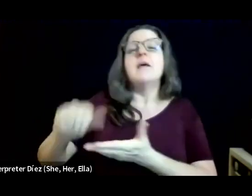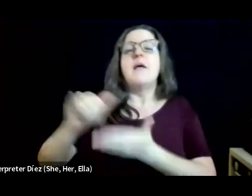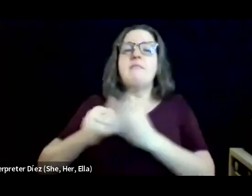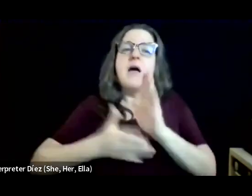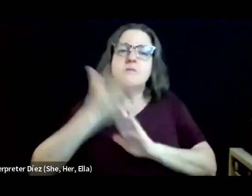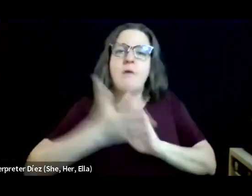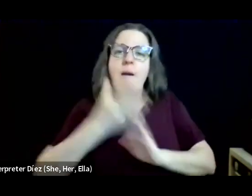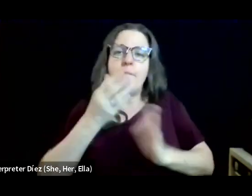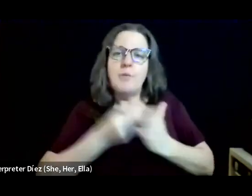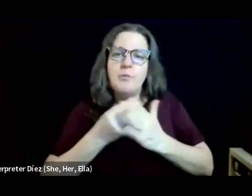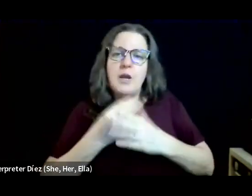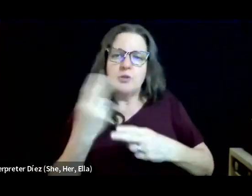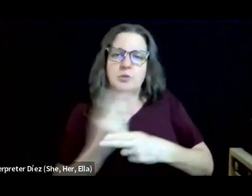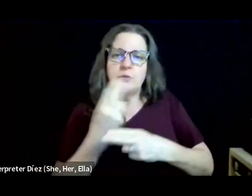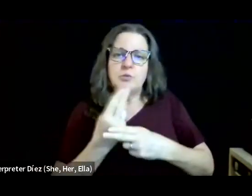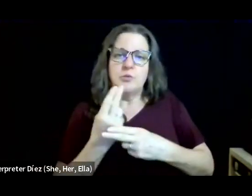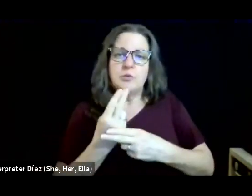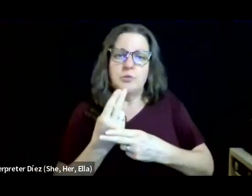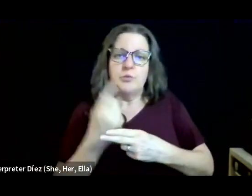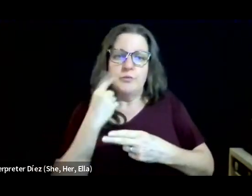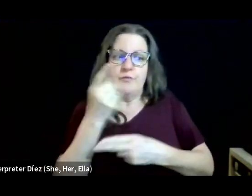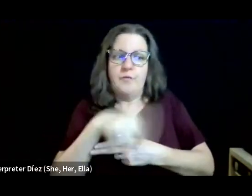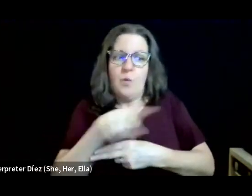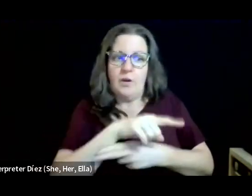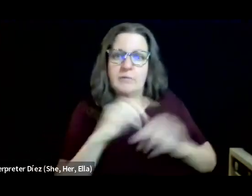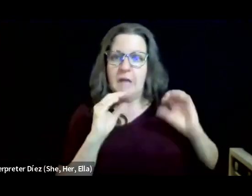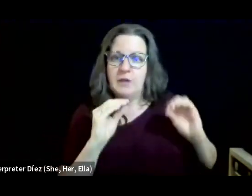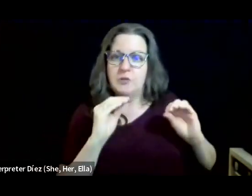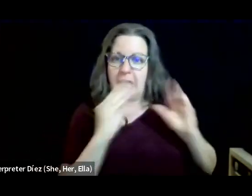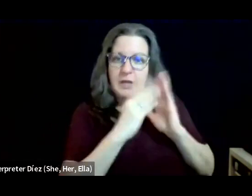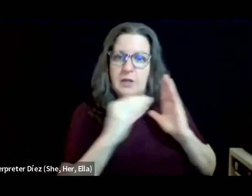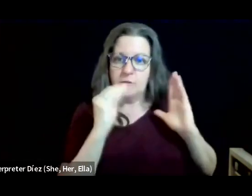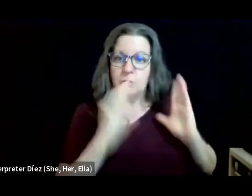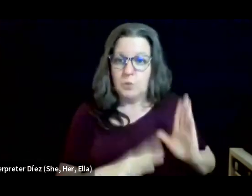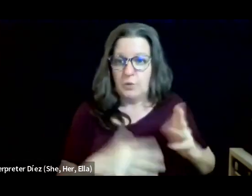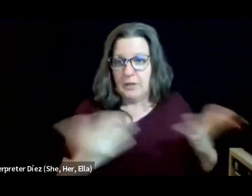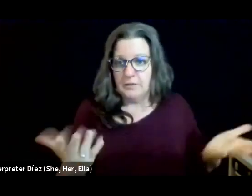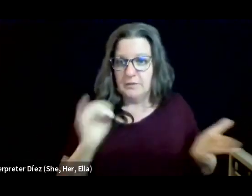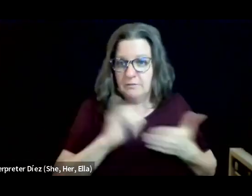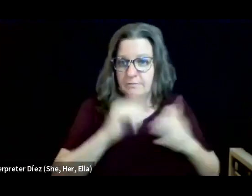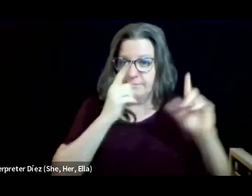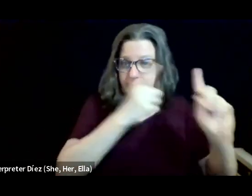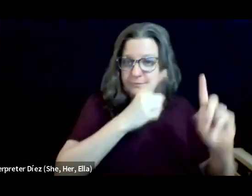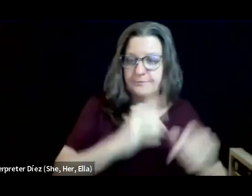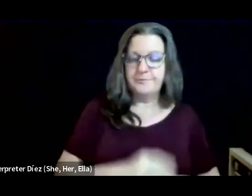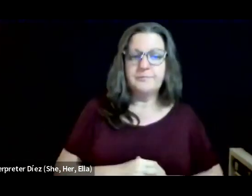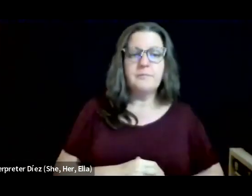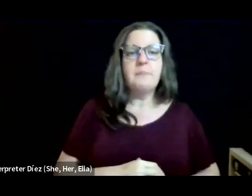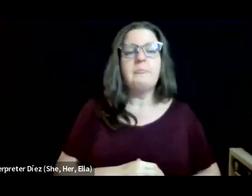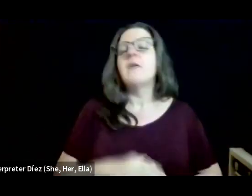to be used for educating students. Um, funding for Financial Aid assistance,